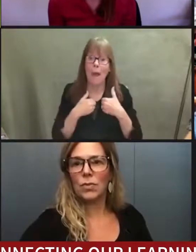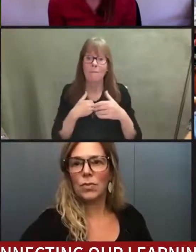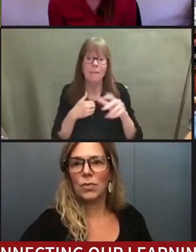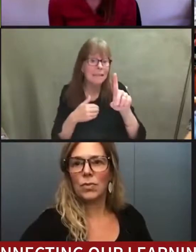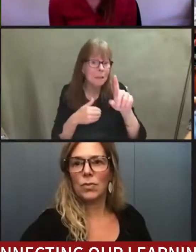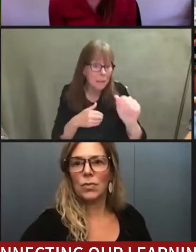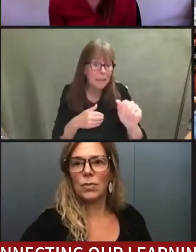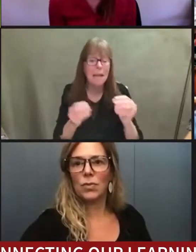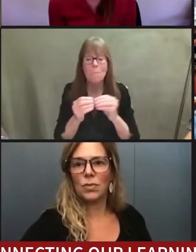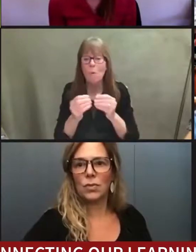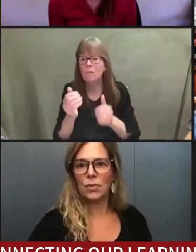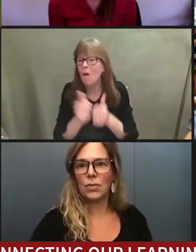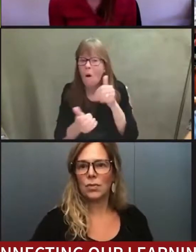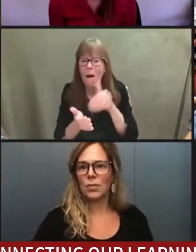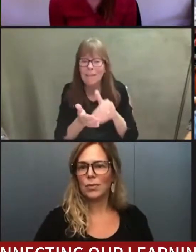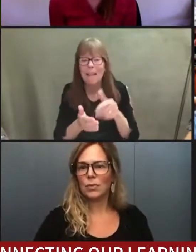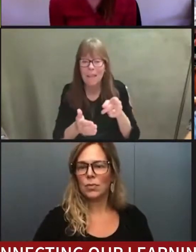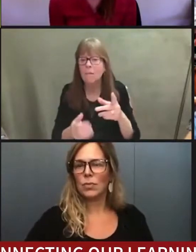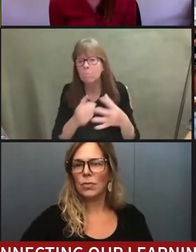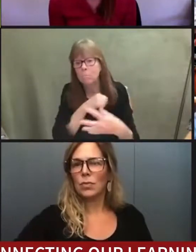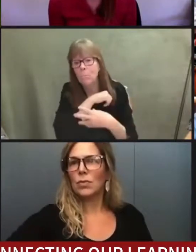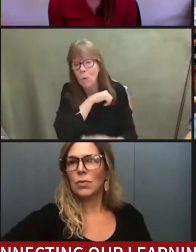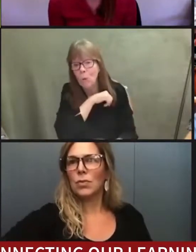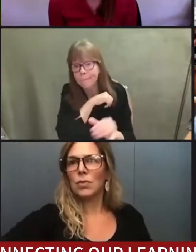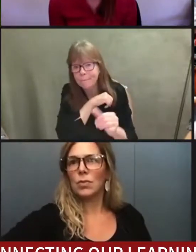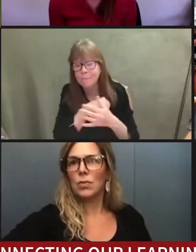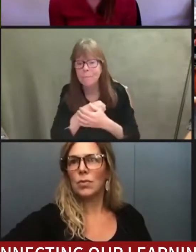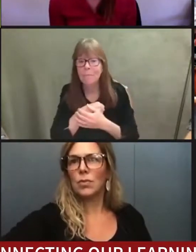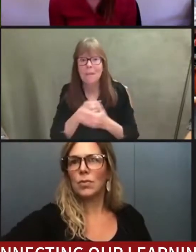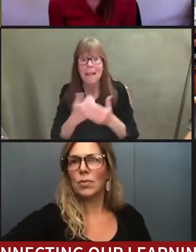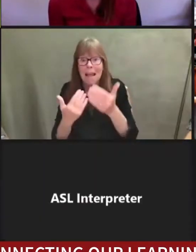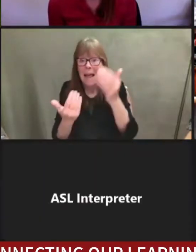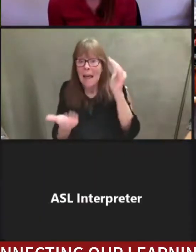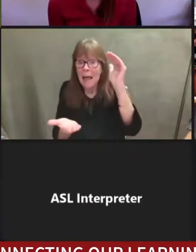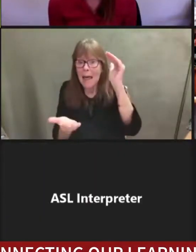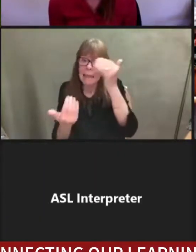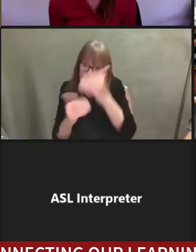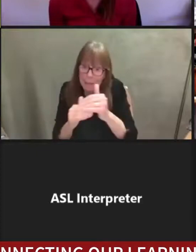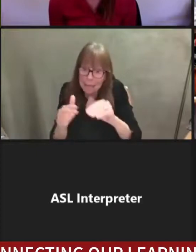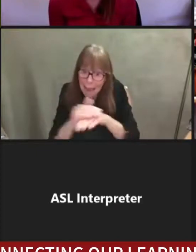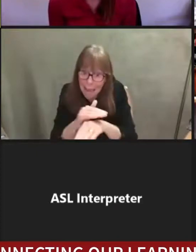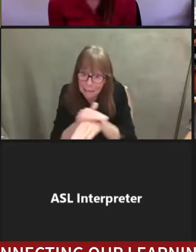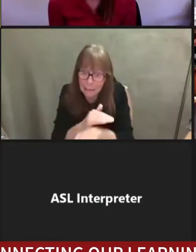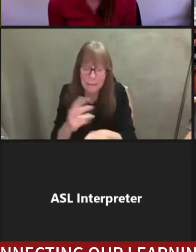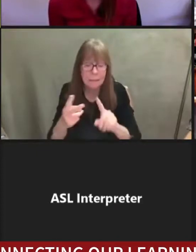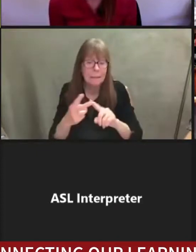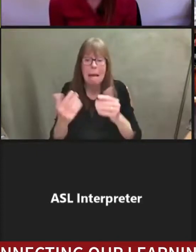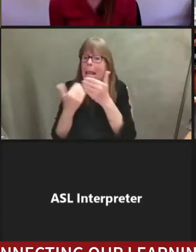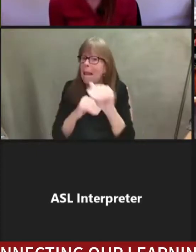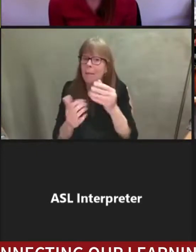And so, by limiting access because of reimbursement, we're setting up a system of healthcare delivery